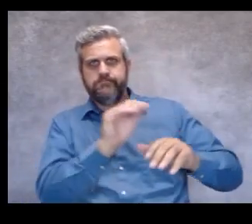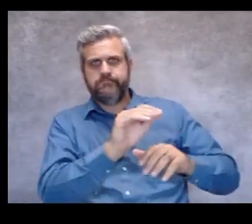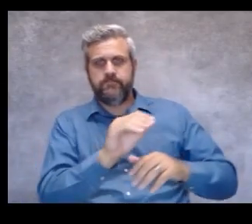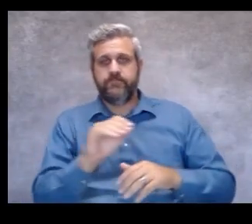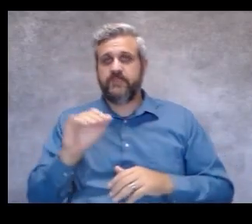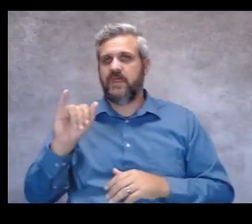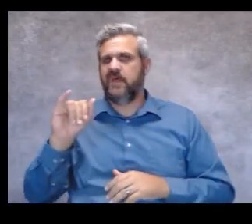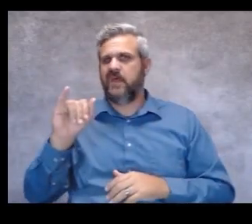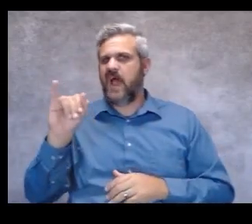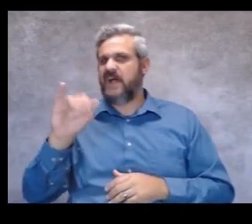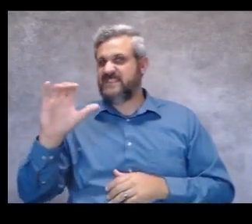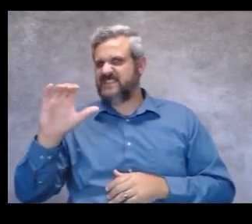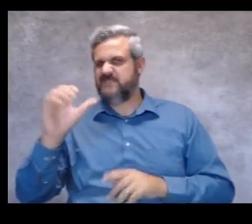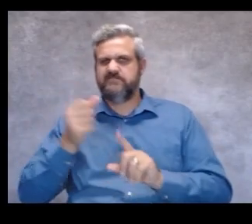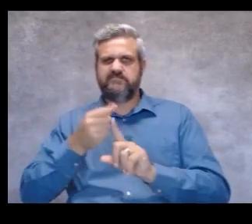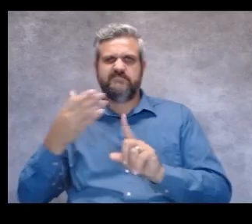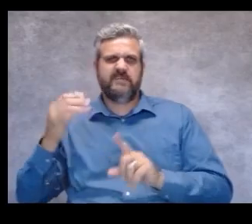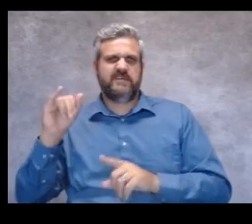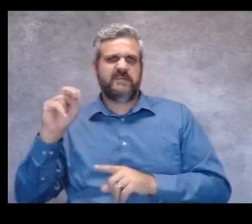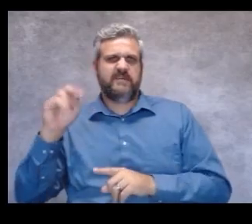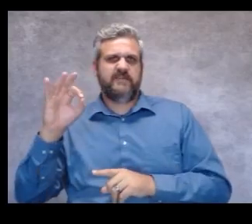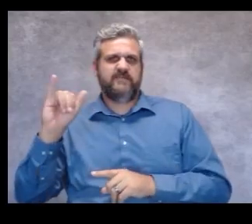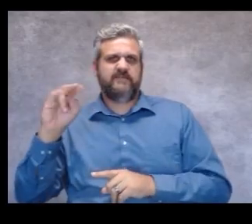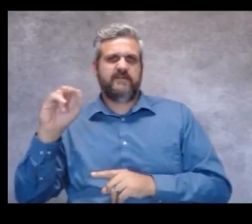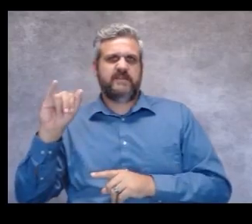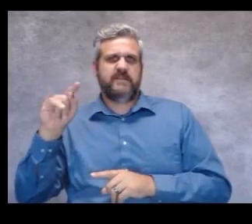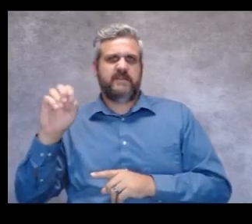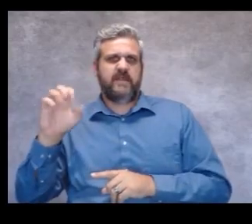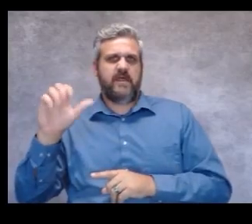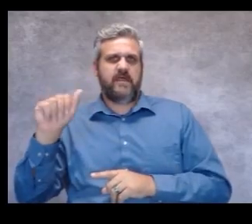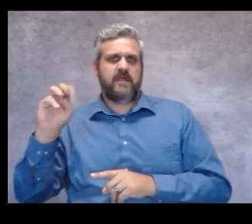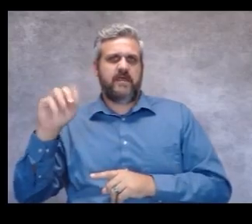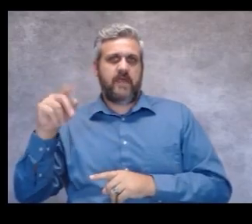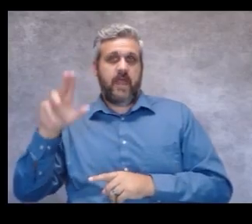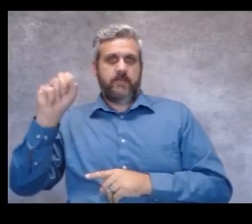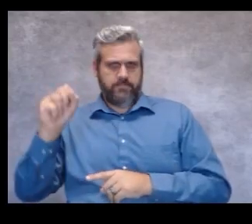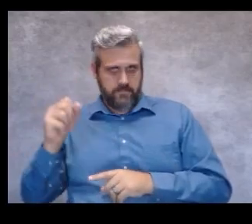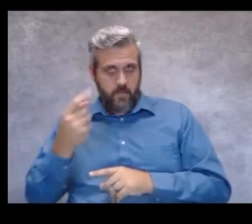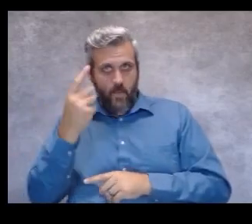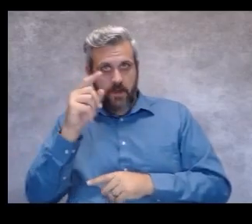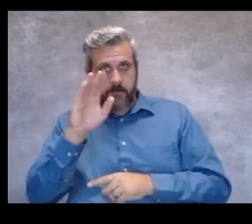Infinite Campus? IC there is a check box for special considerations and a